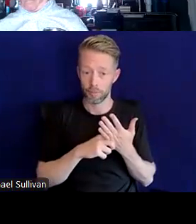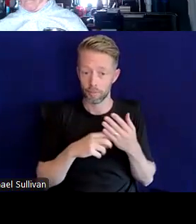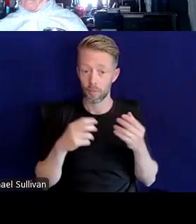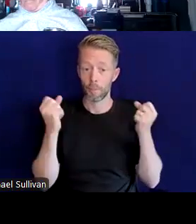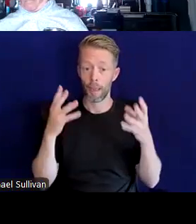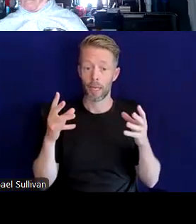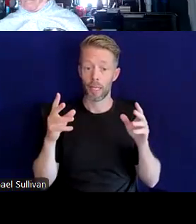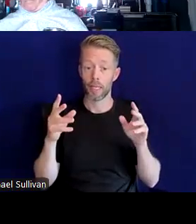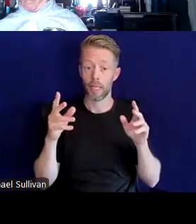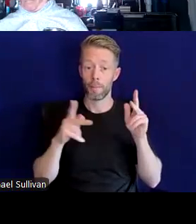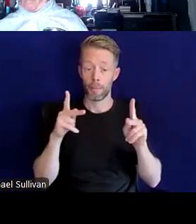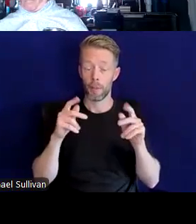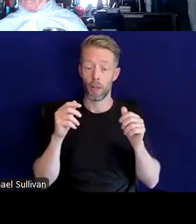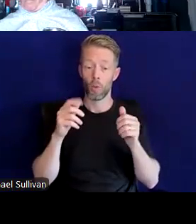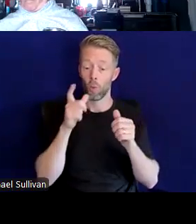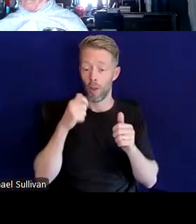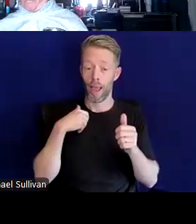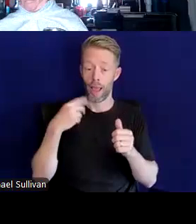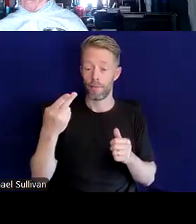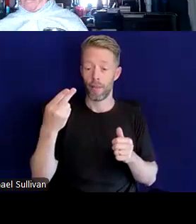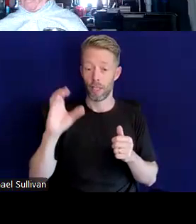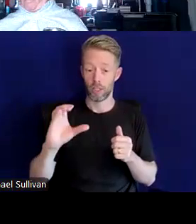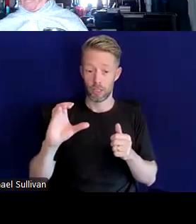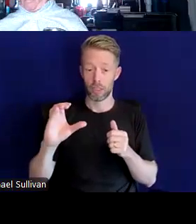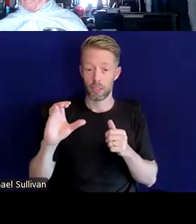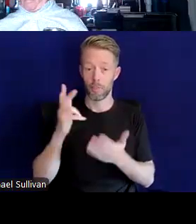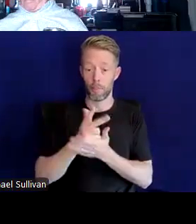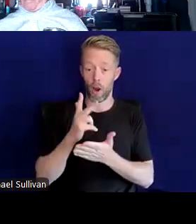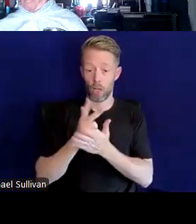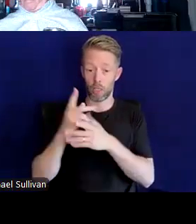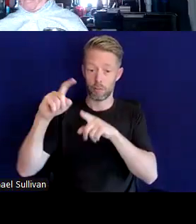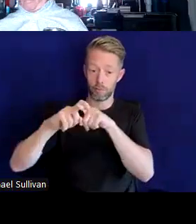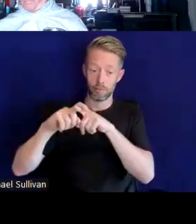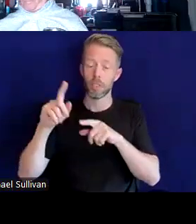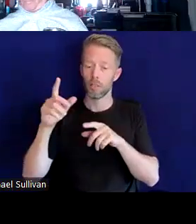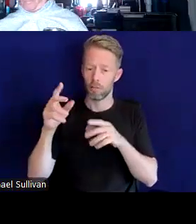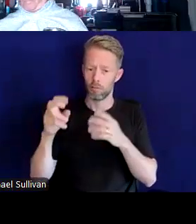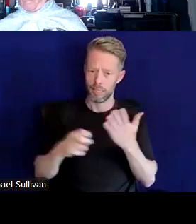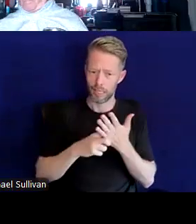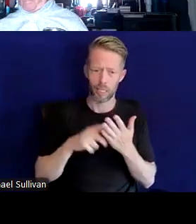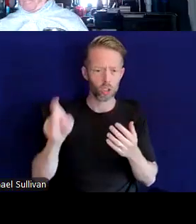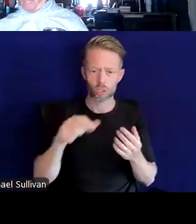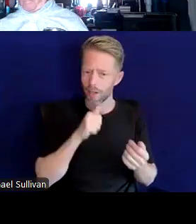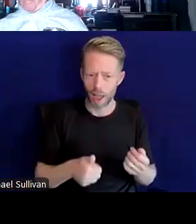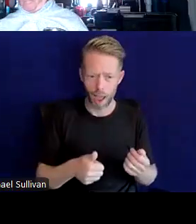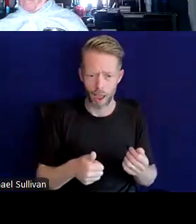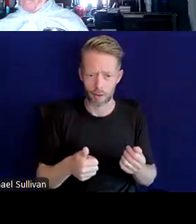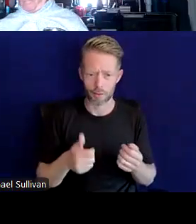tickets, a lot of people who have a plaque are getting